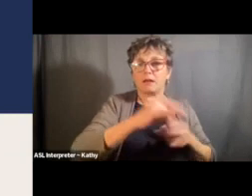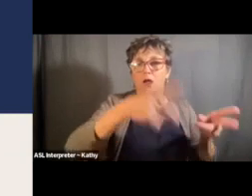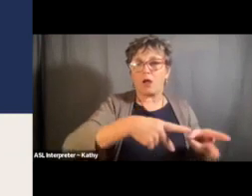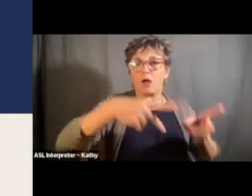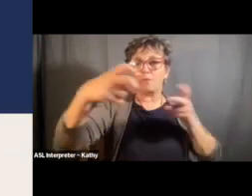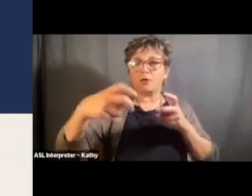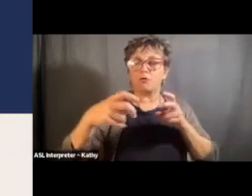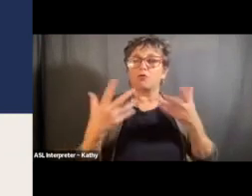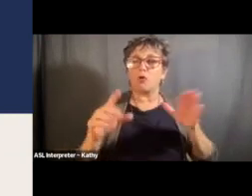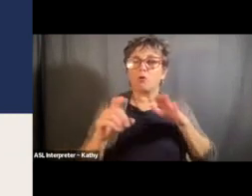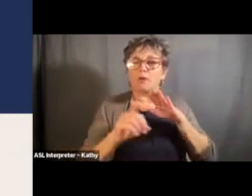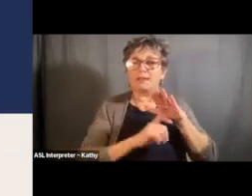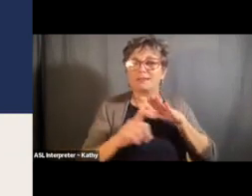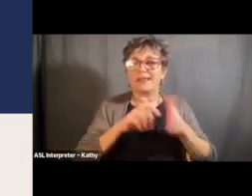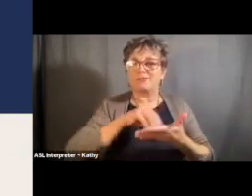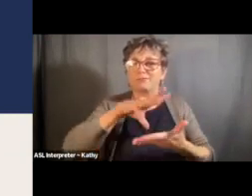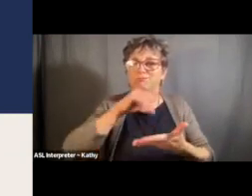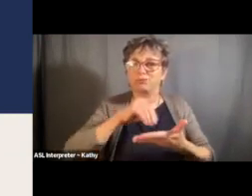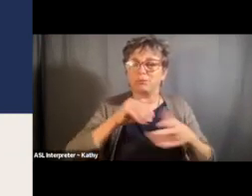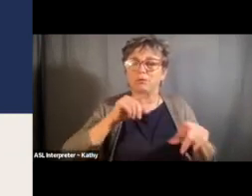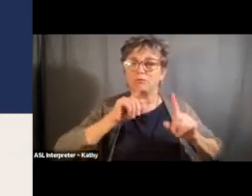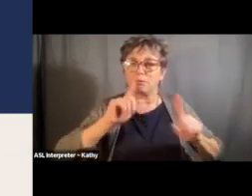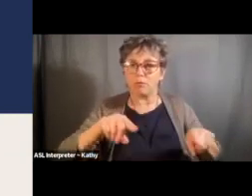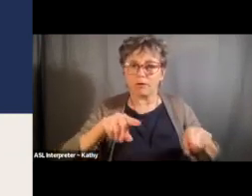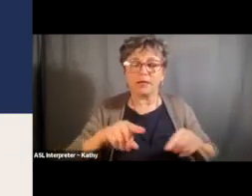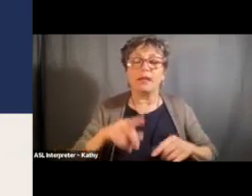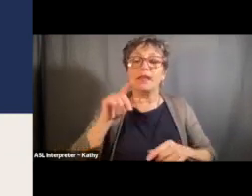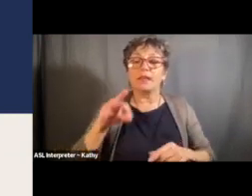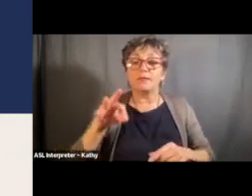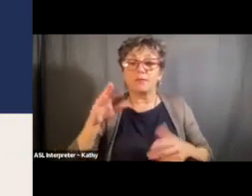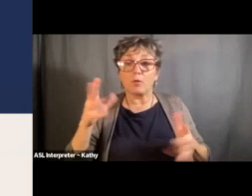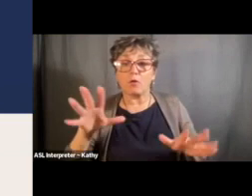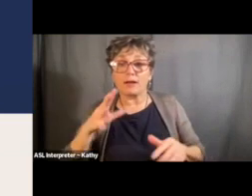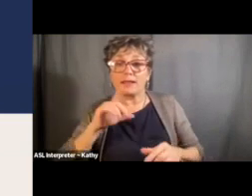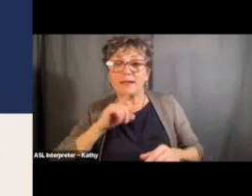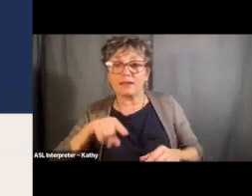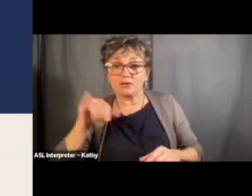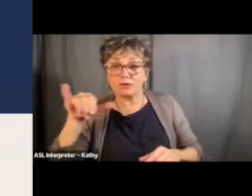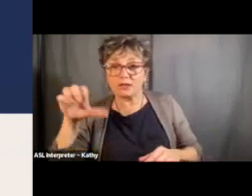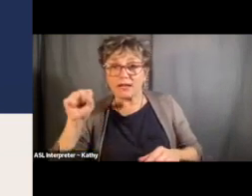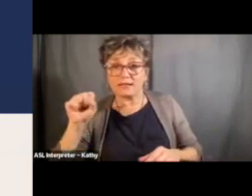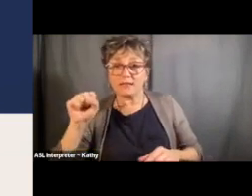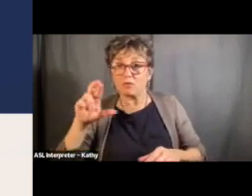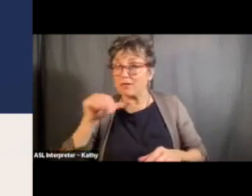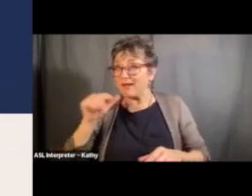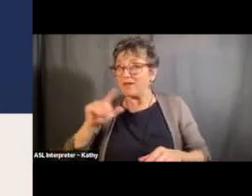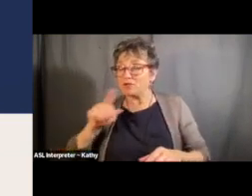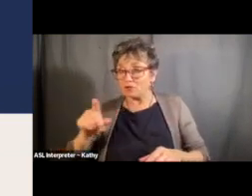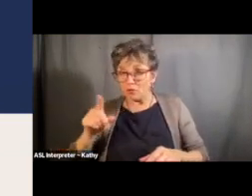So for every yes or unsure, if we have another survey, it will be added to your dashboard and it's